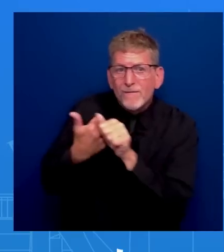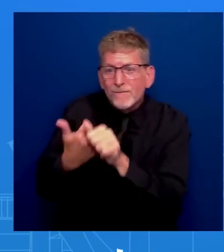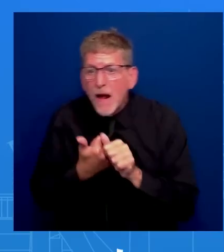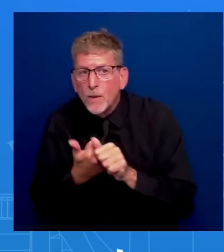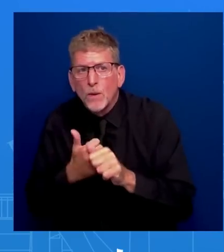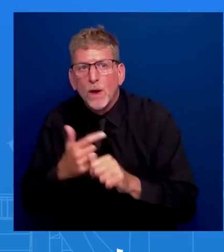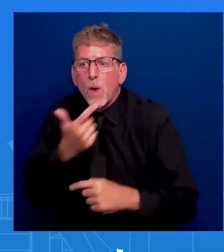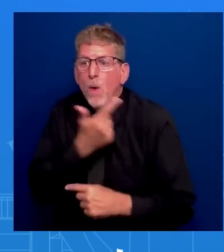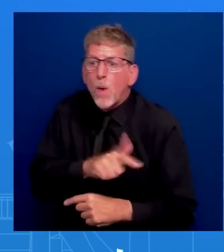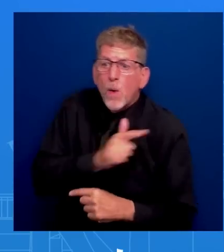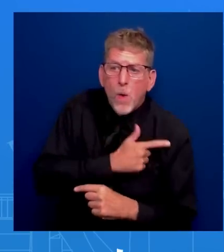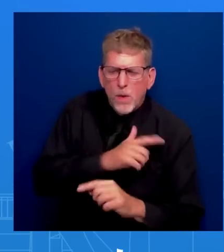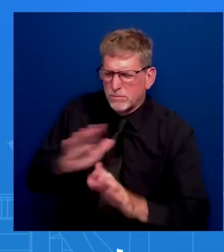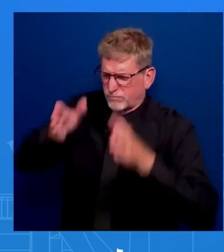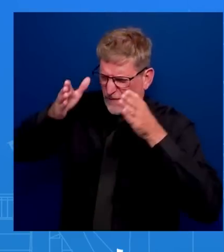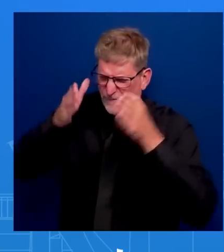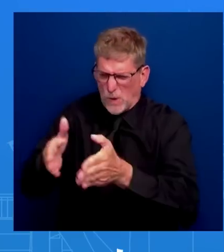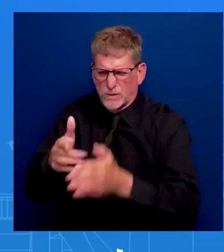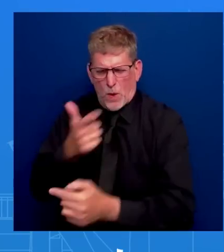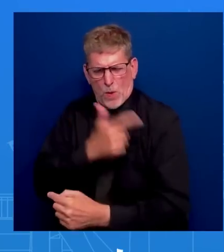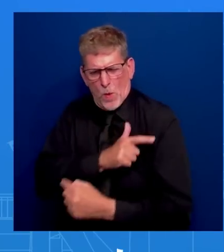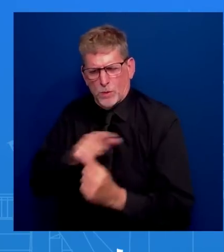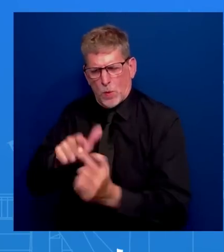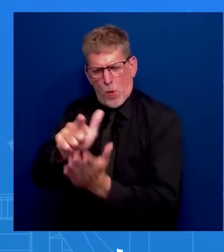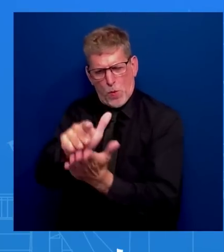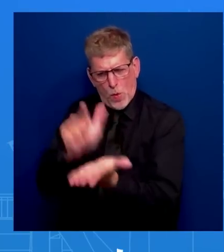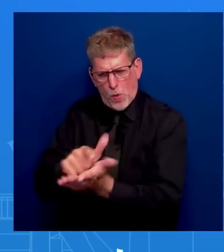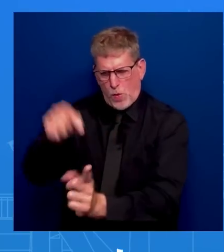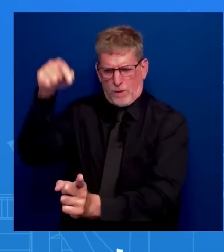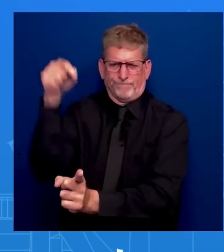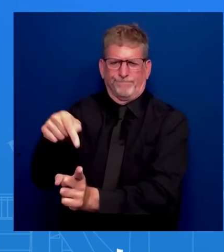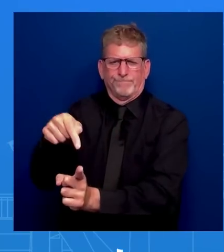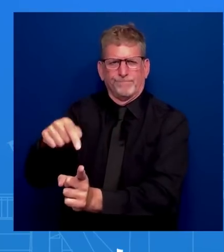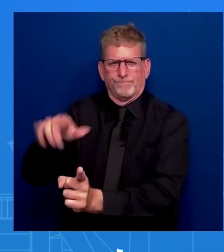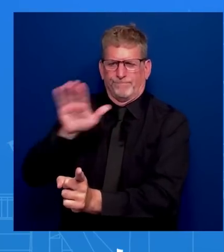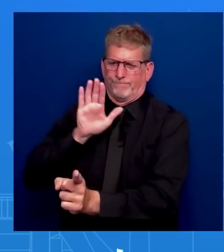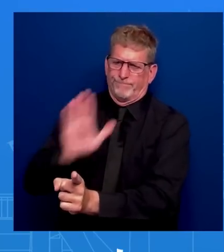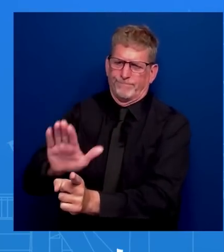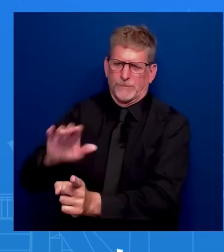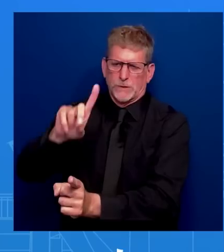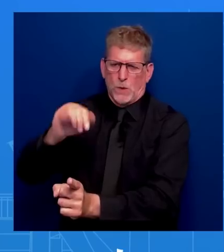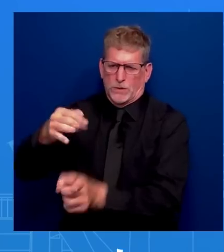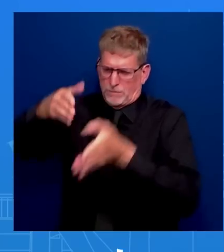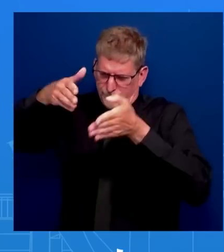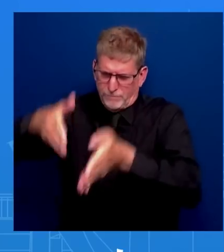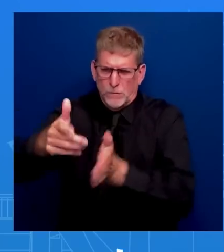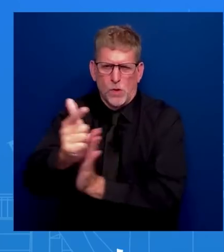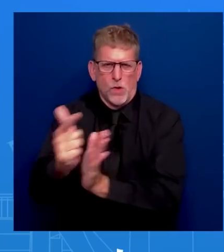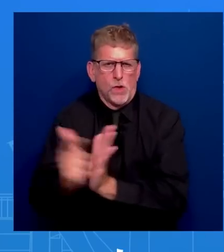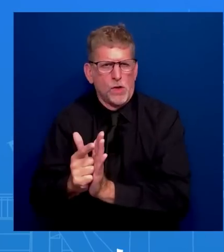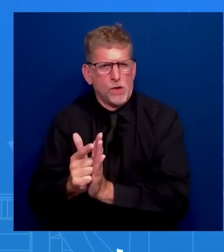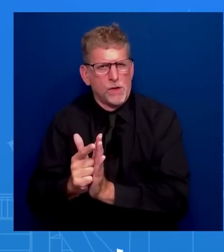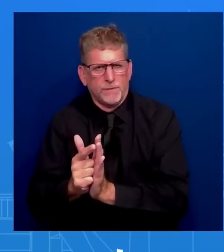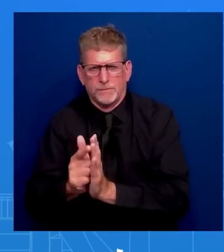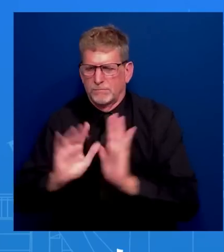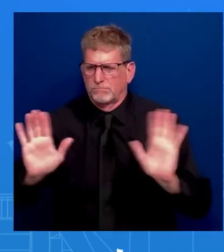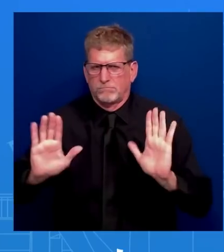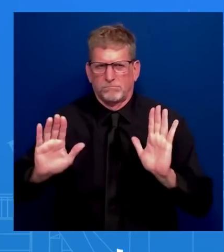End quote. So I would refer you to the Department of Justice. The Press: And then, just lastly, does the White House or the President believe it would be helpful,